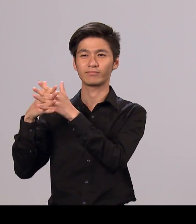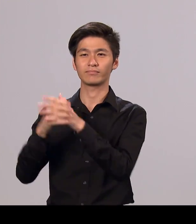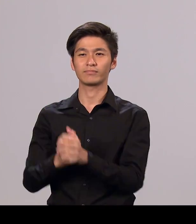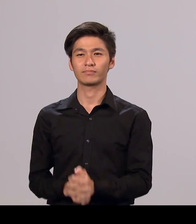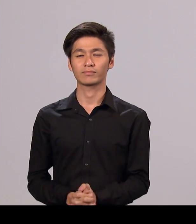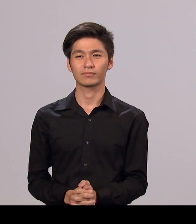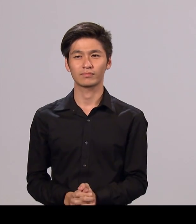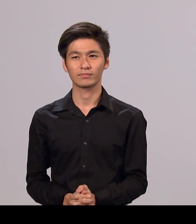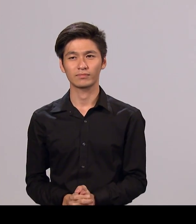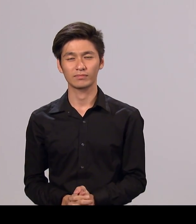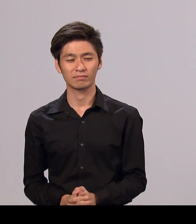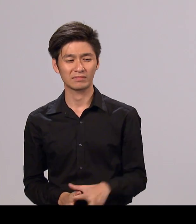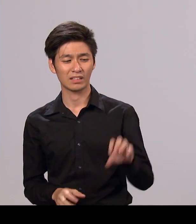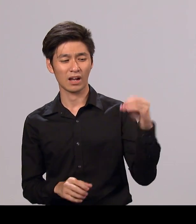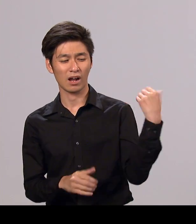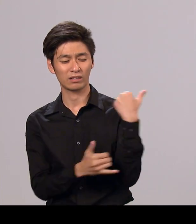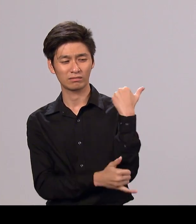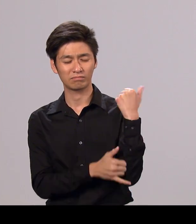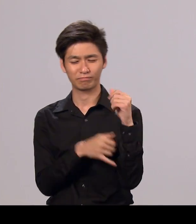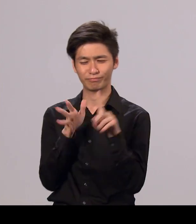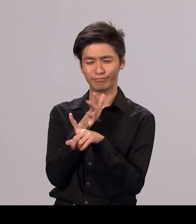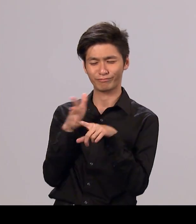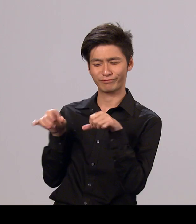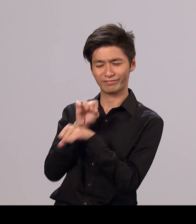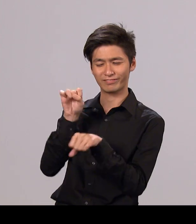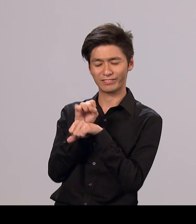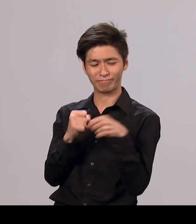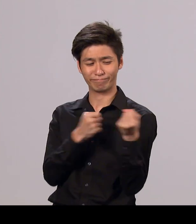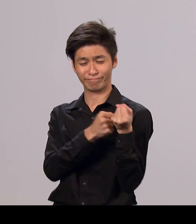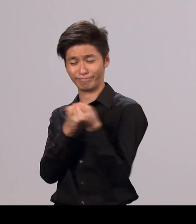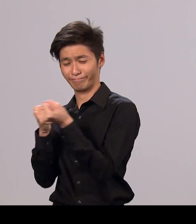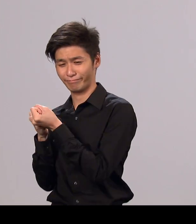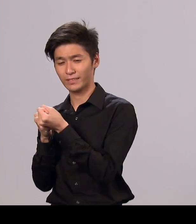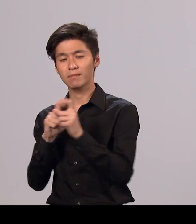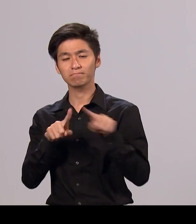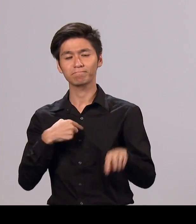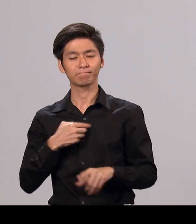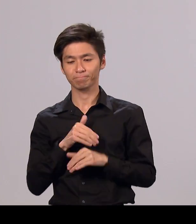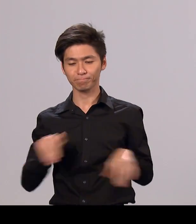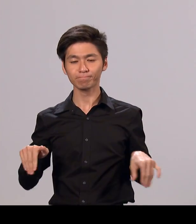Other countries will persuade us to side with them, one side or the other, and we have to choose our own place to stand,